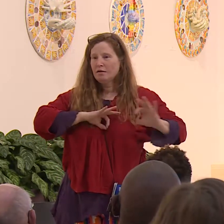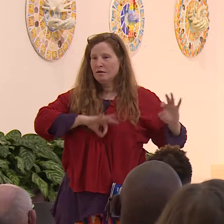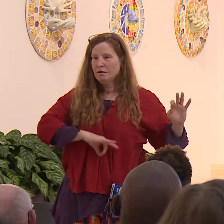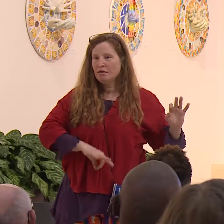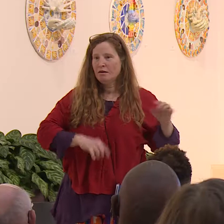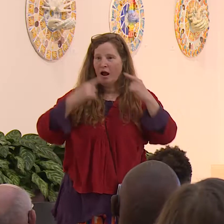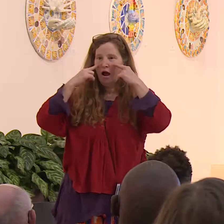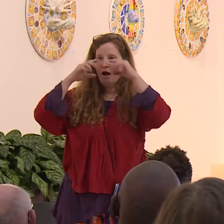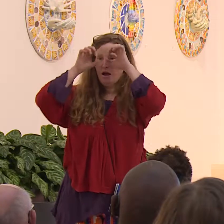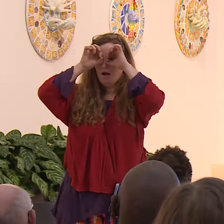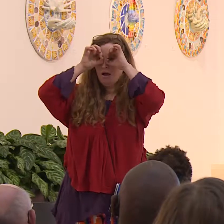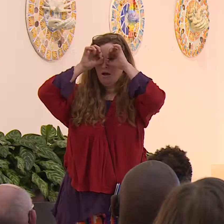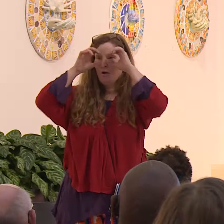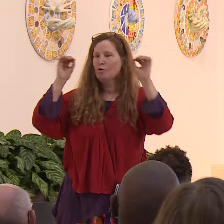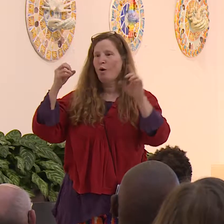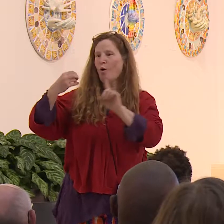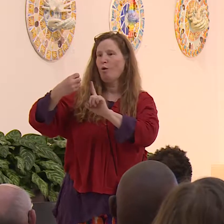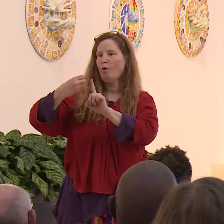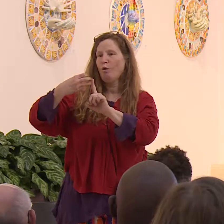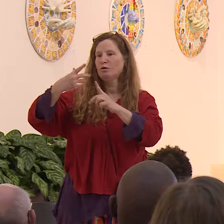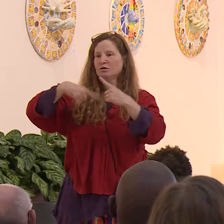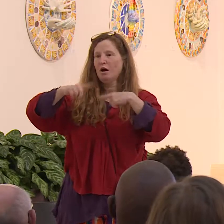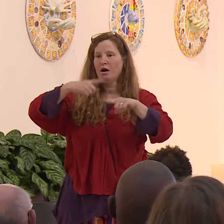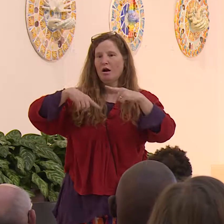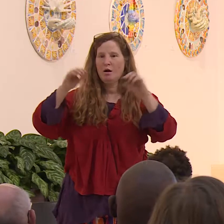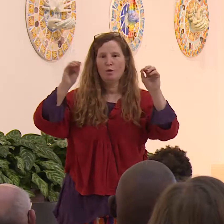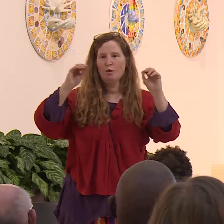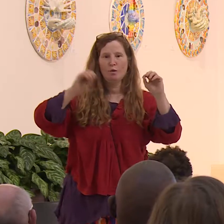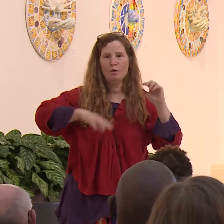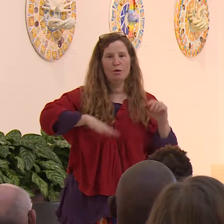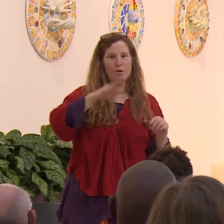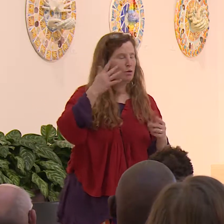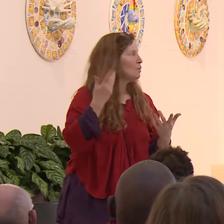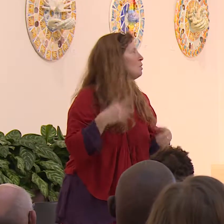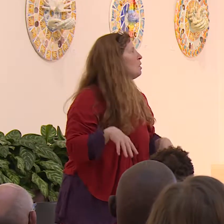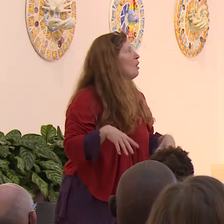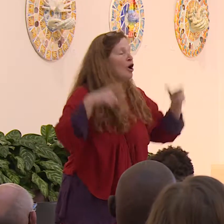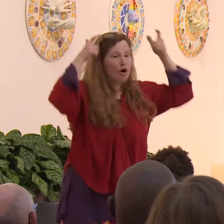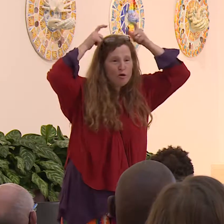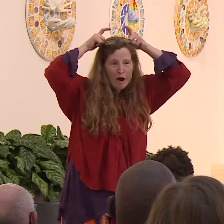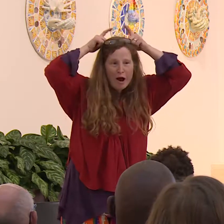that the sign for "deaf" looks. We also see that I've used buttons to show my eyes,